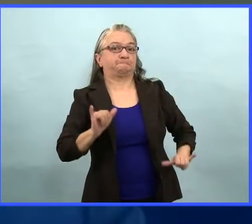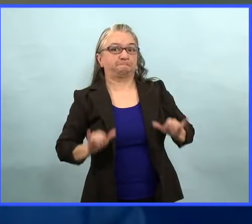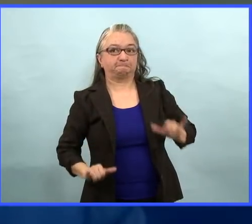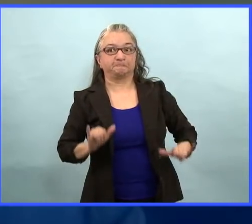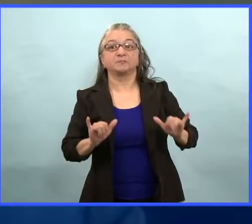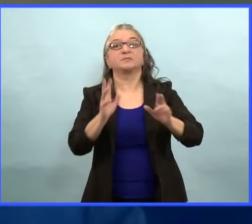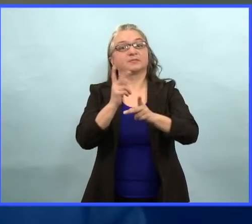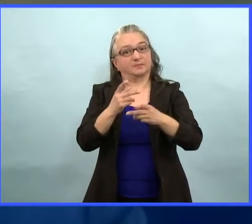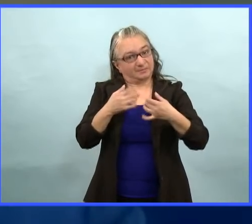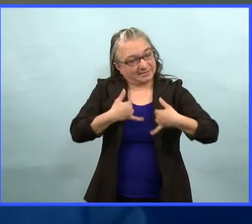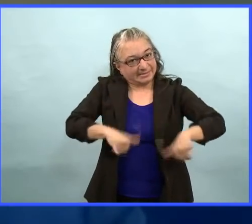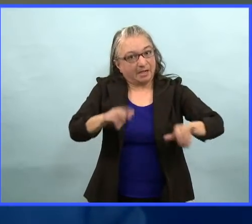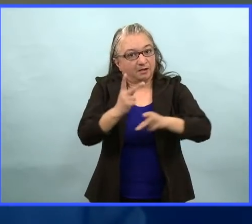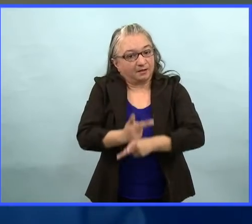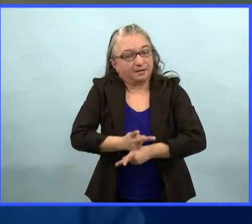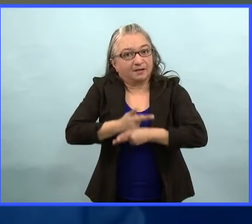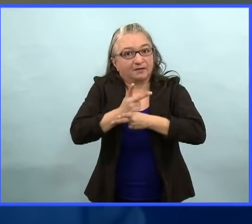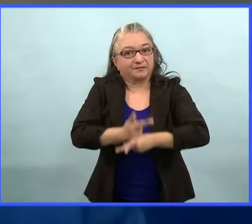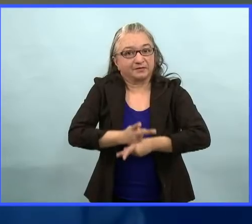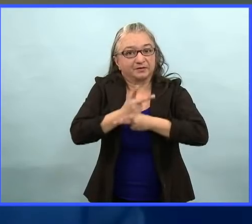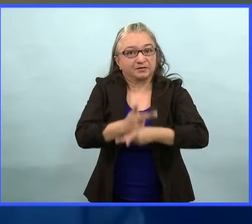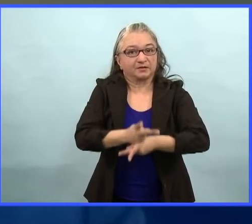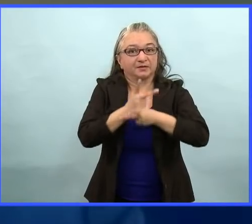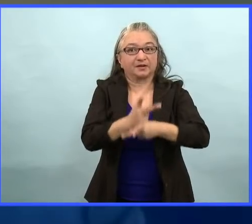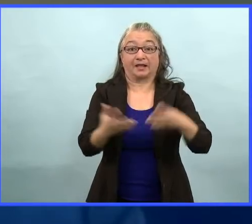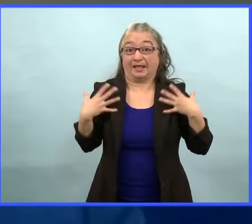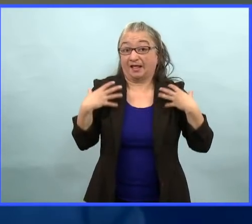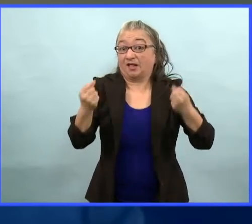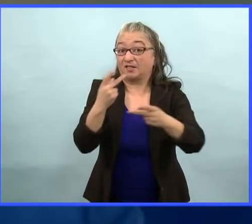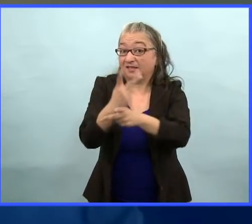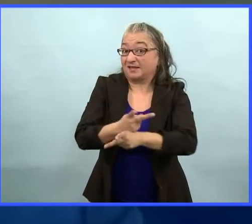things in the healthcare system are showing signs of slowing but don't misinterpret that